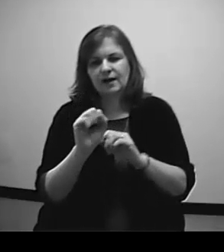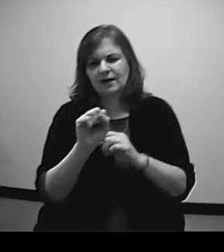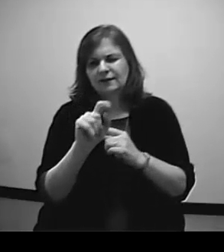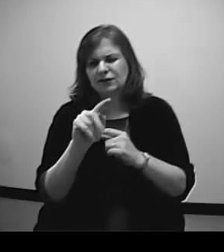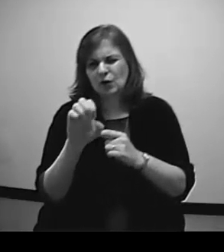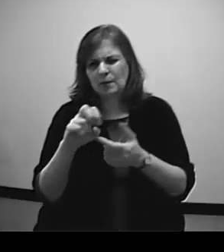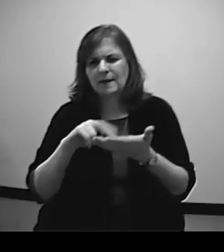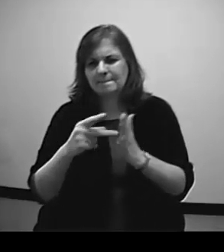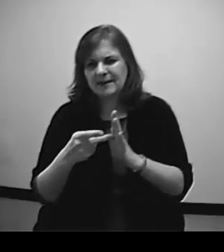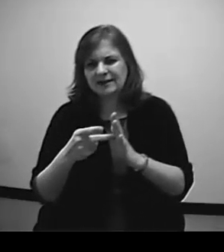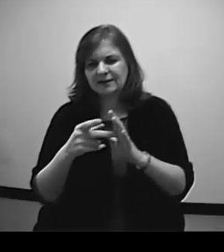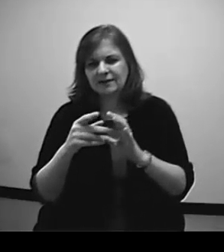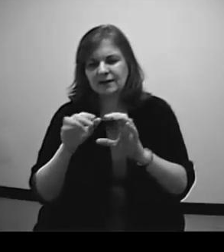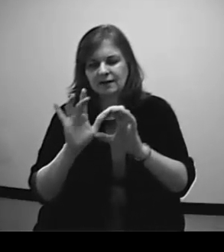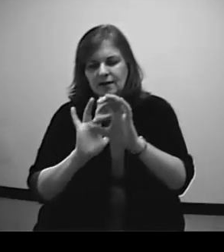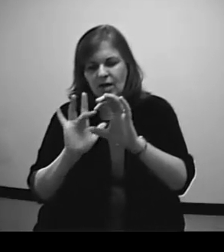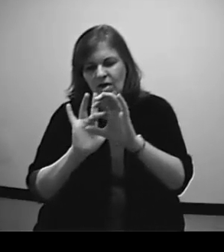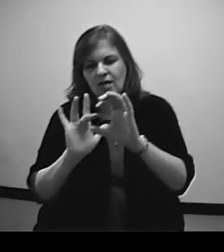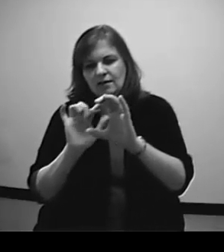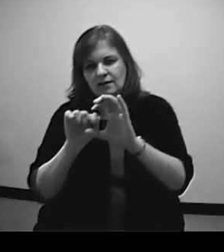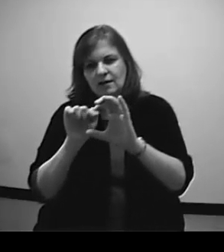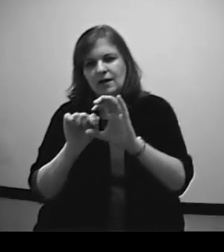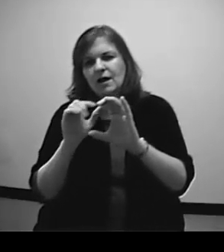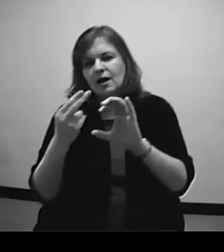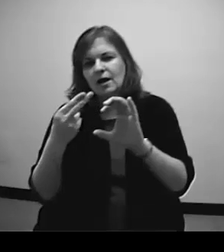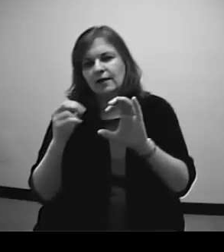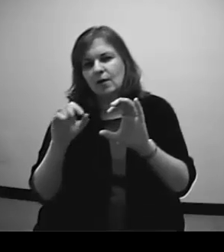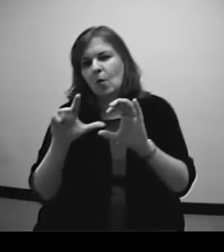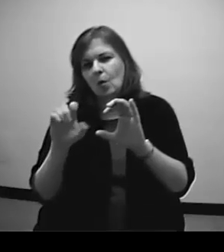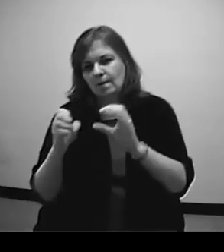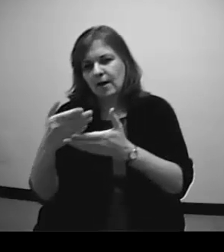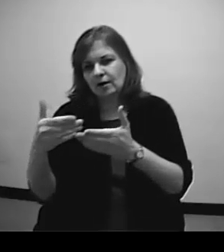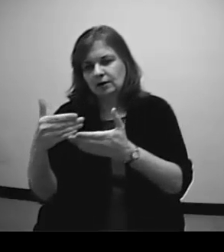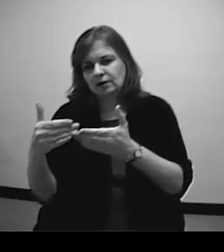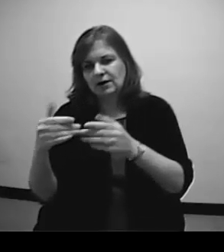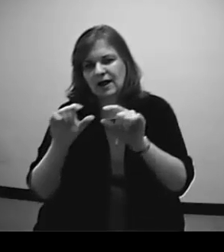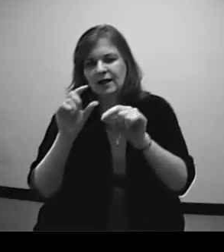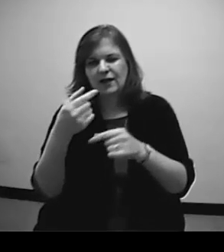are actually the holes -- the stoma is the hole